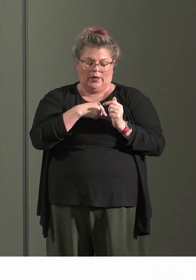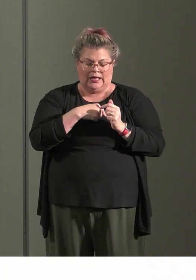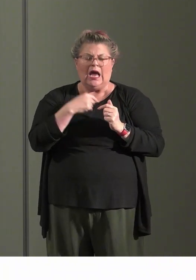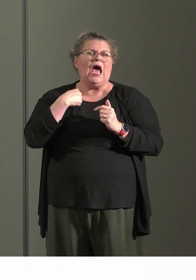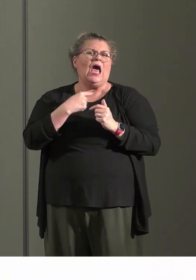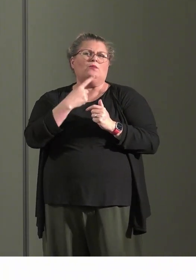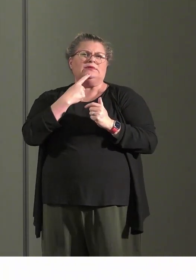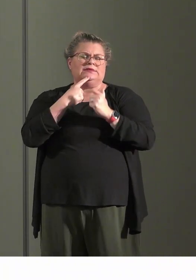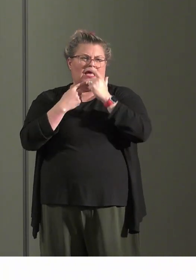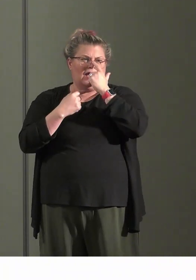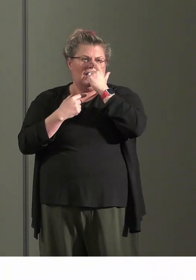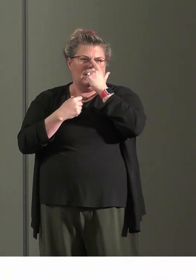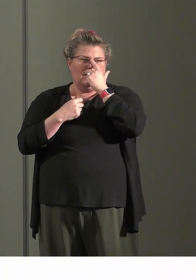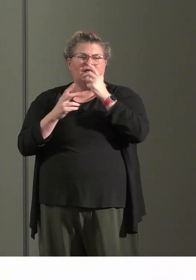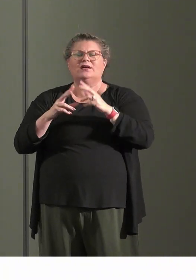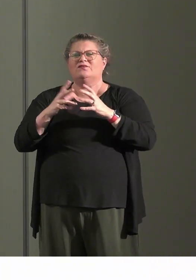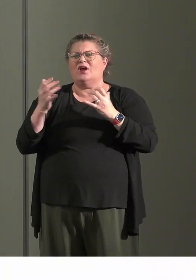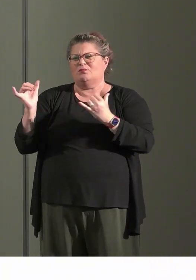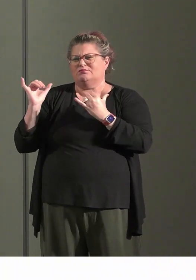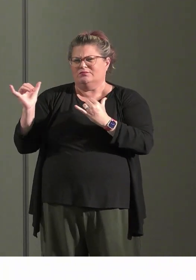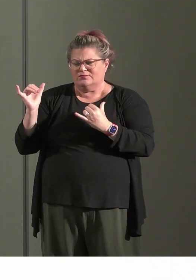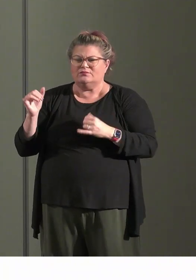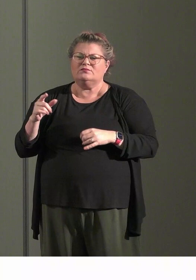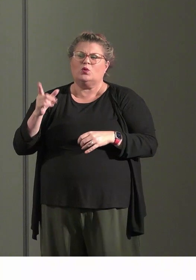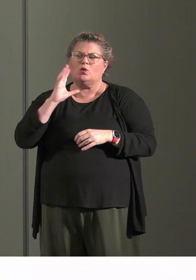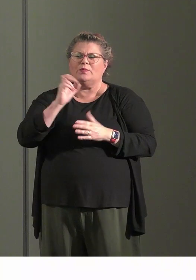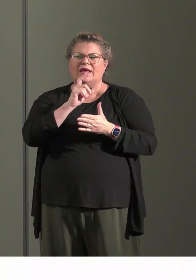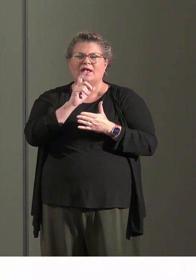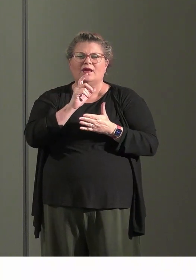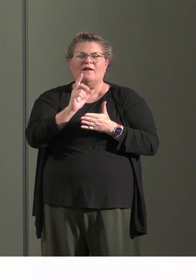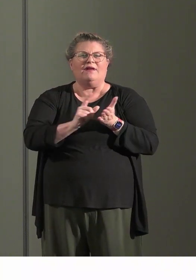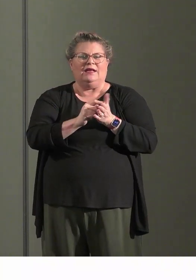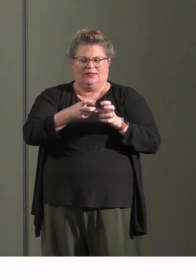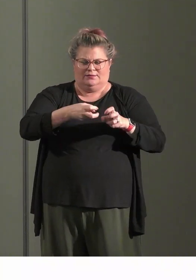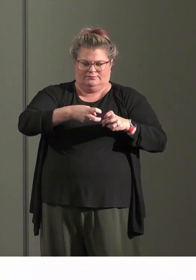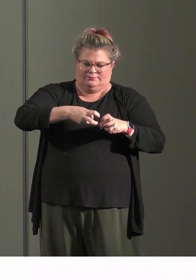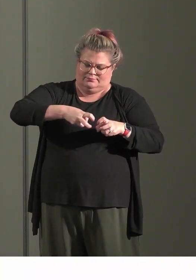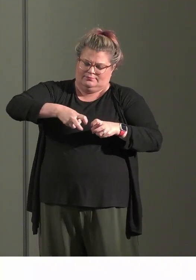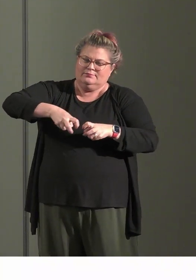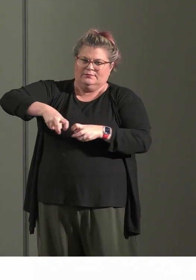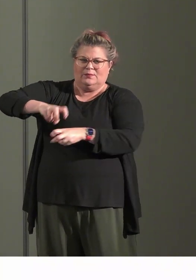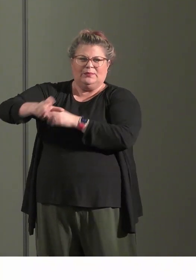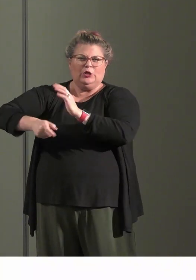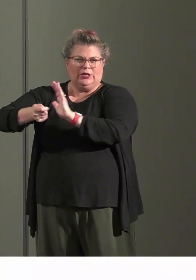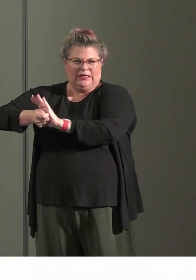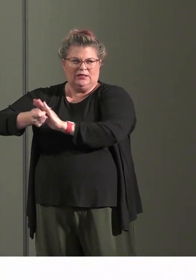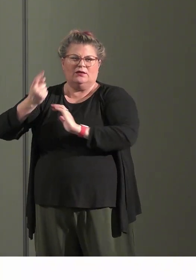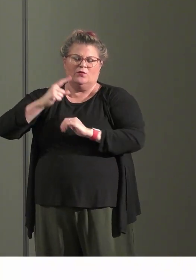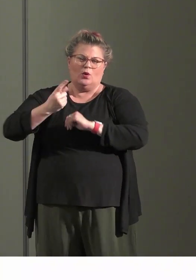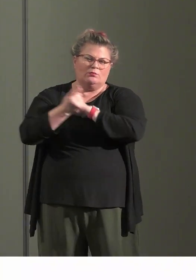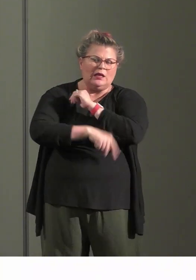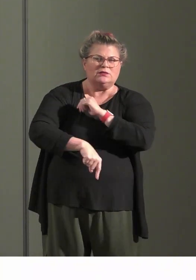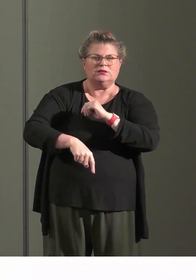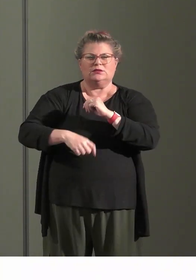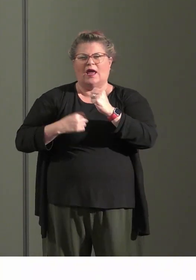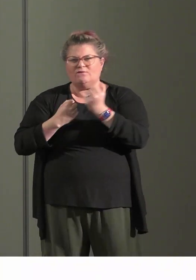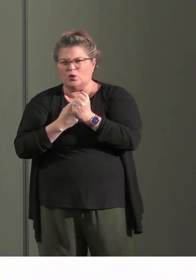are like you. There is a phasing period for any kind of penalty and enforcement. Right now you